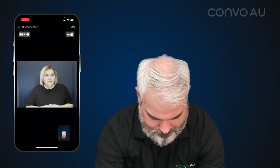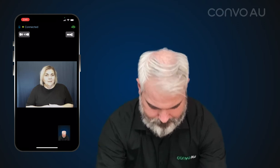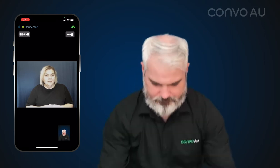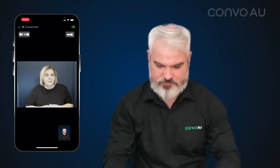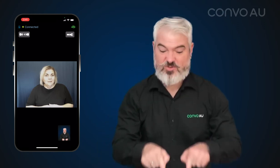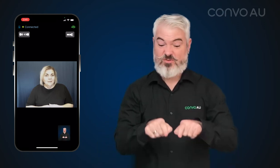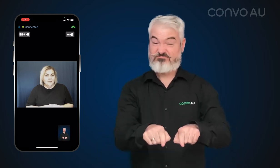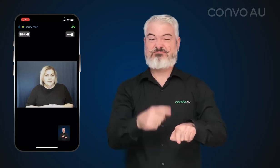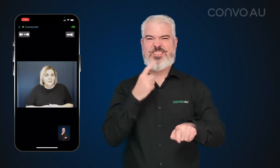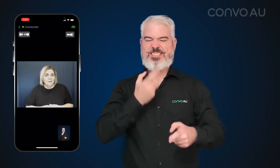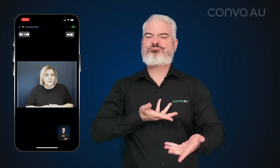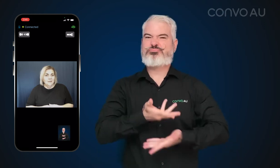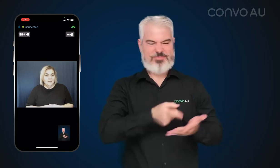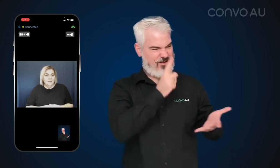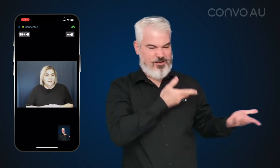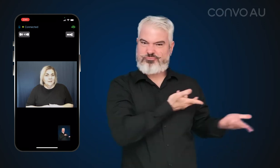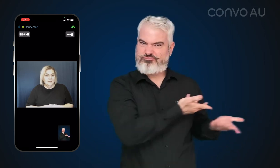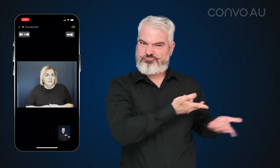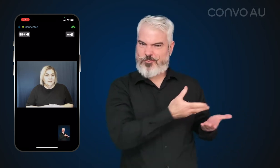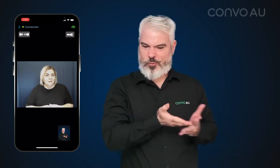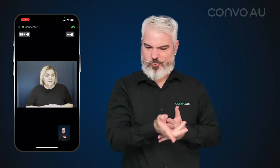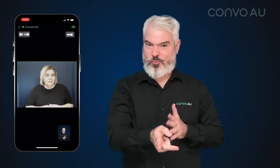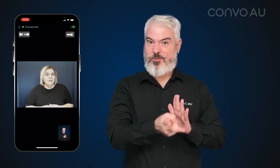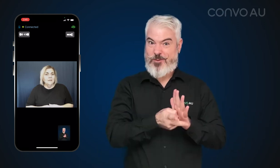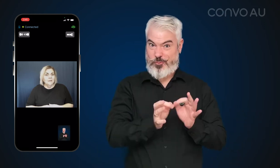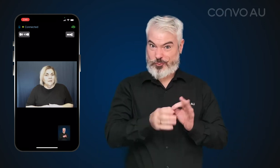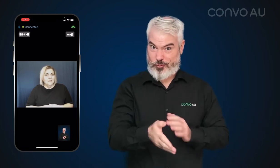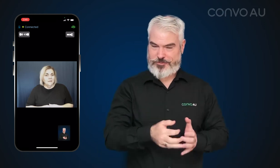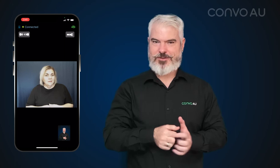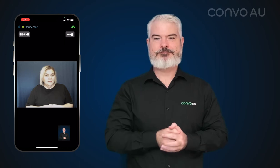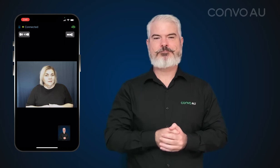While you have a conversation with a person, the Video Interpreter can see what you sign.